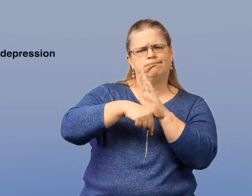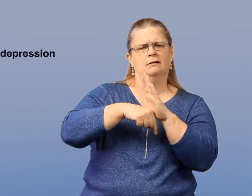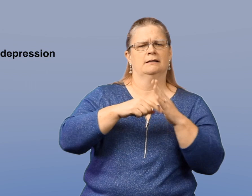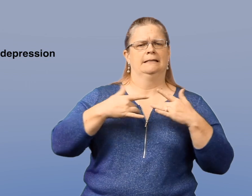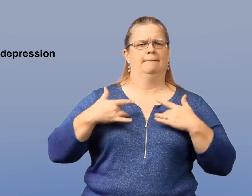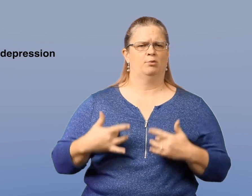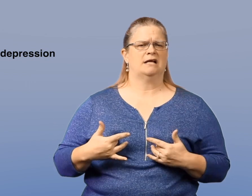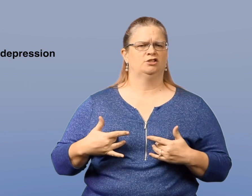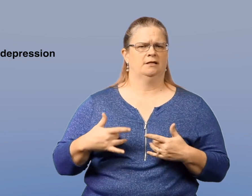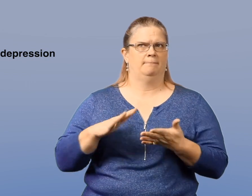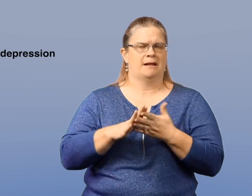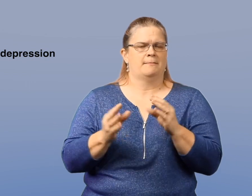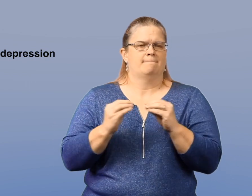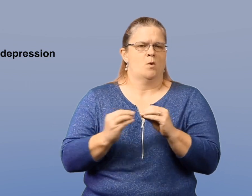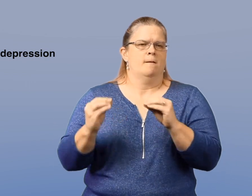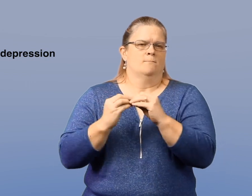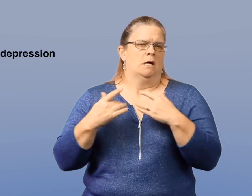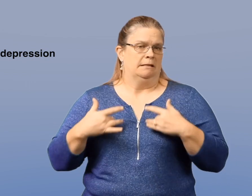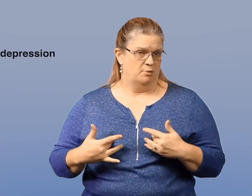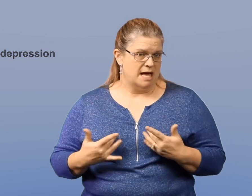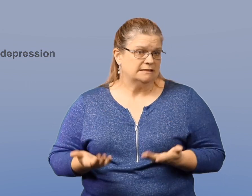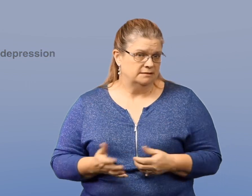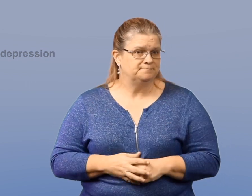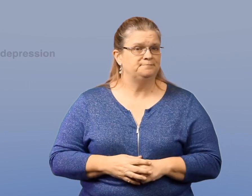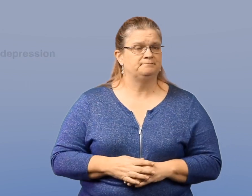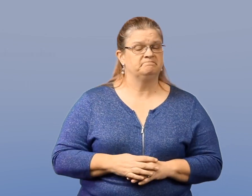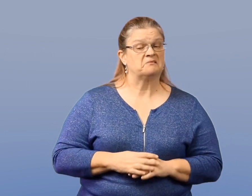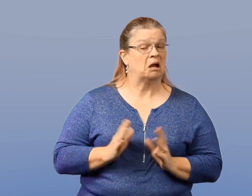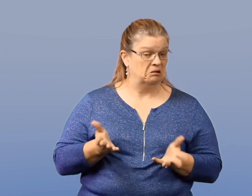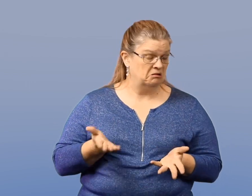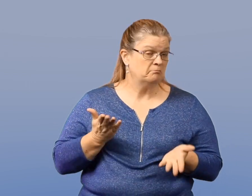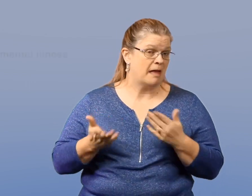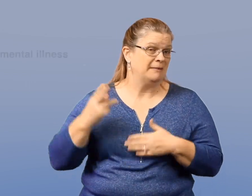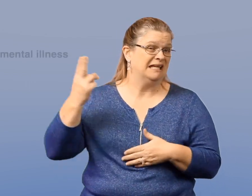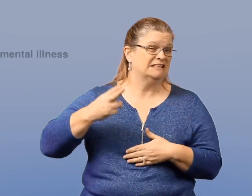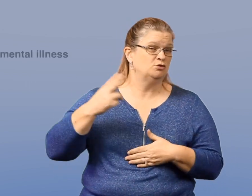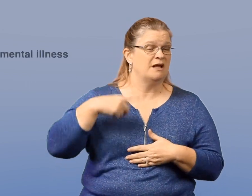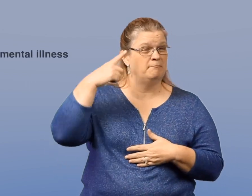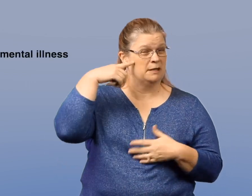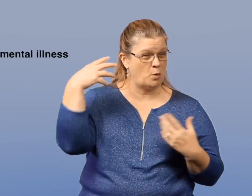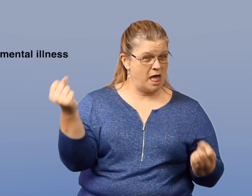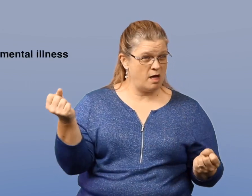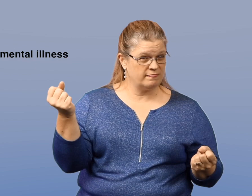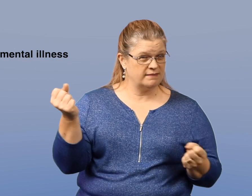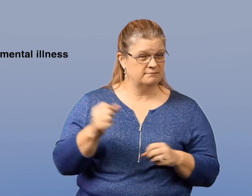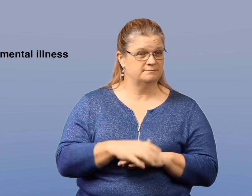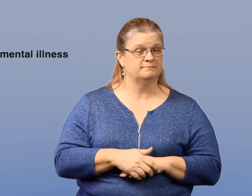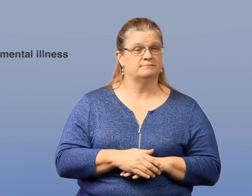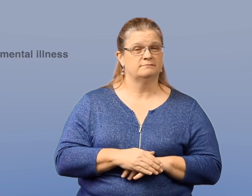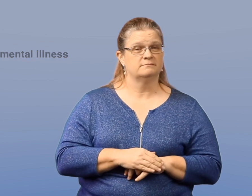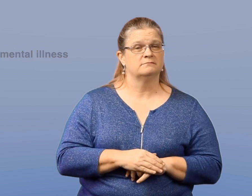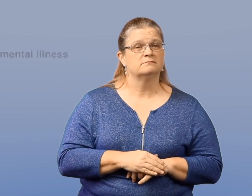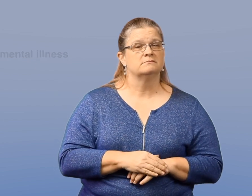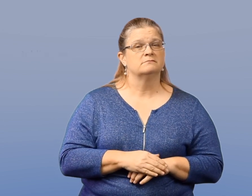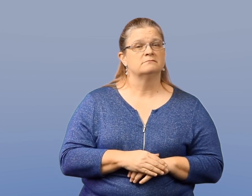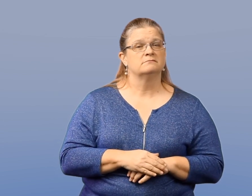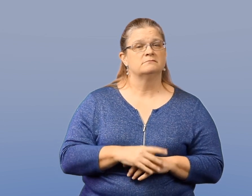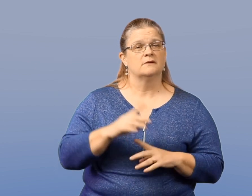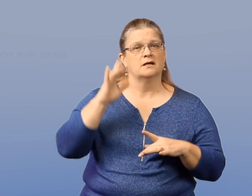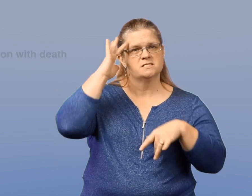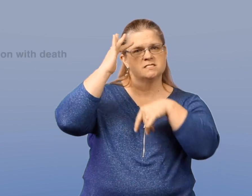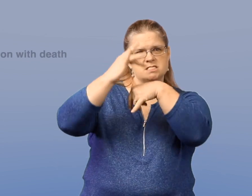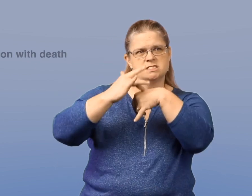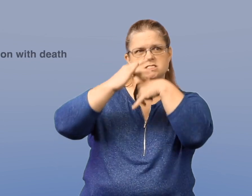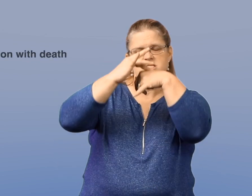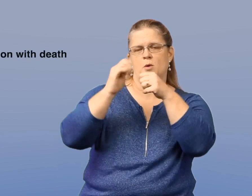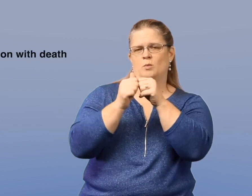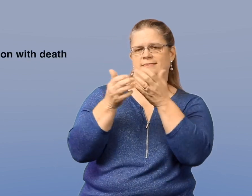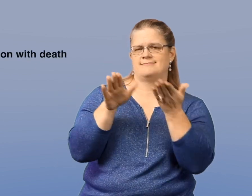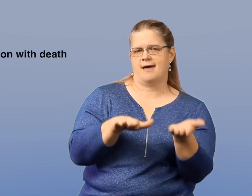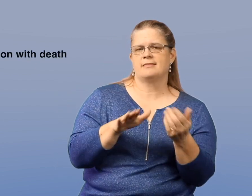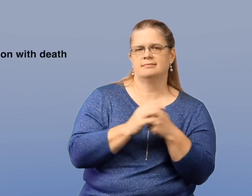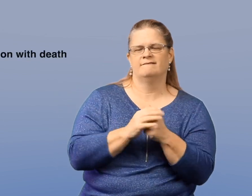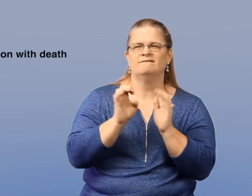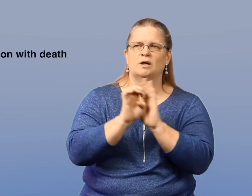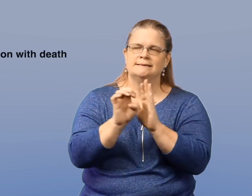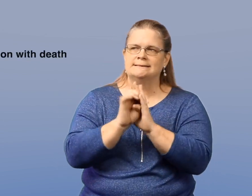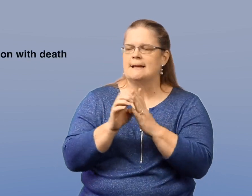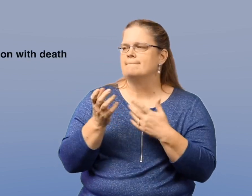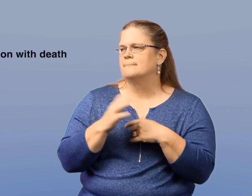Also exhibiting depression, a history of mental health, fixations on death